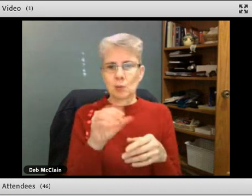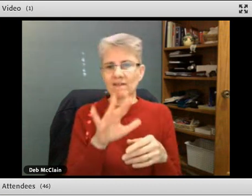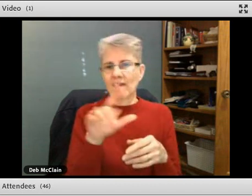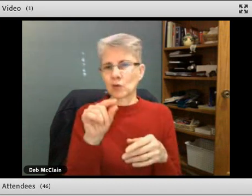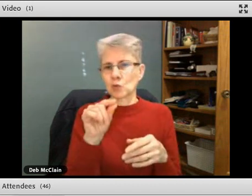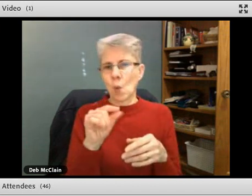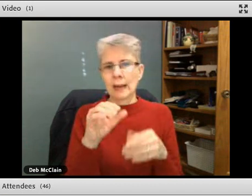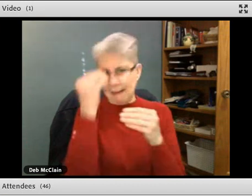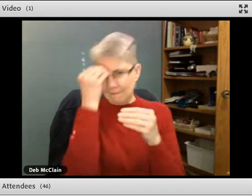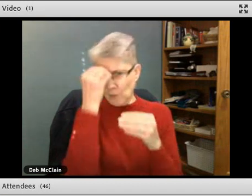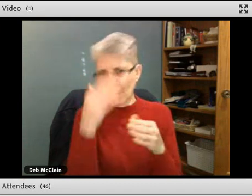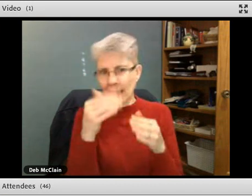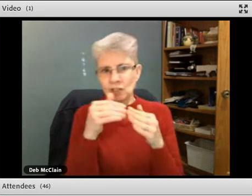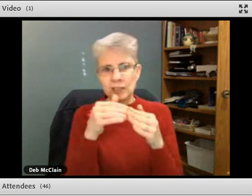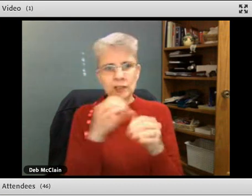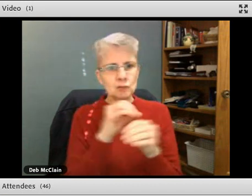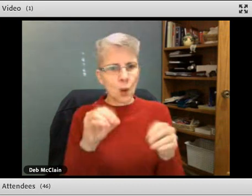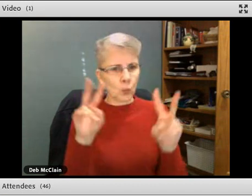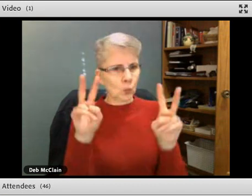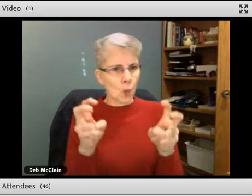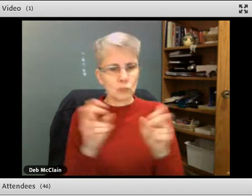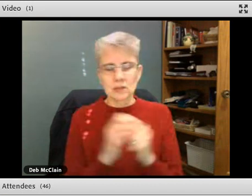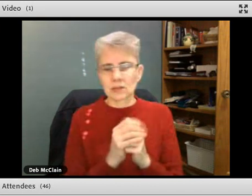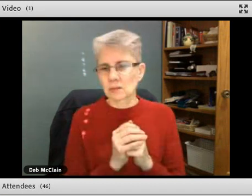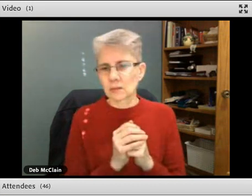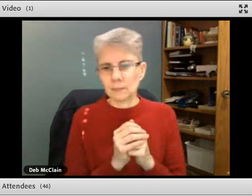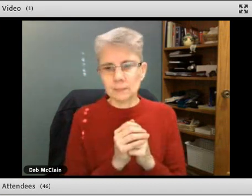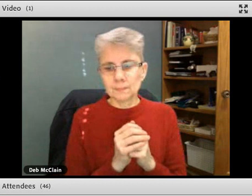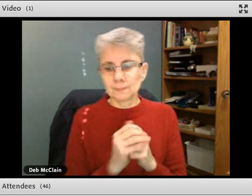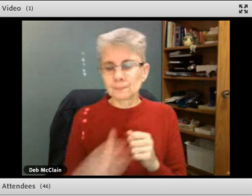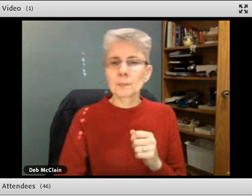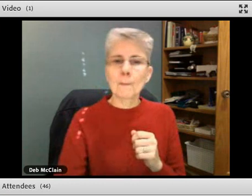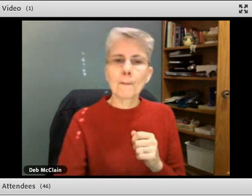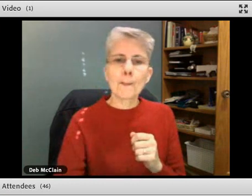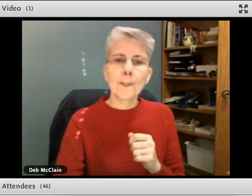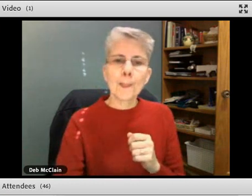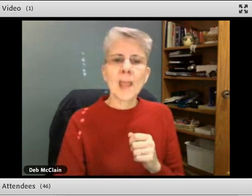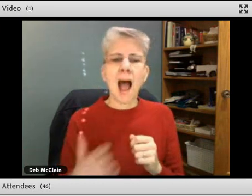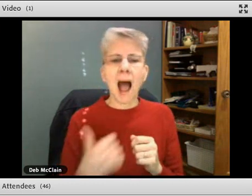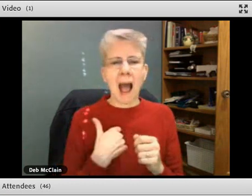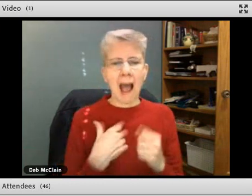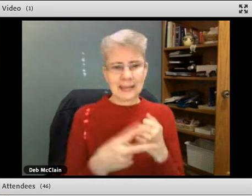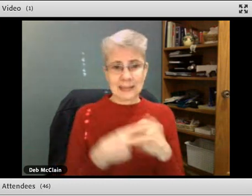So I -- Just to save time, I will use the summary statement from wherever I can get it.